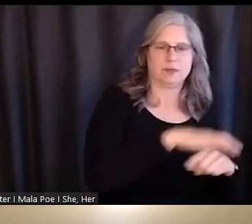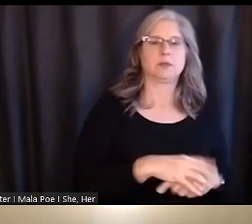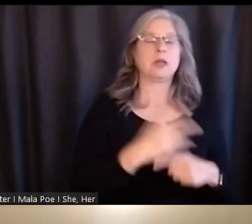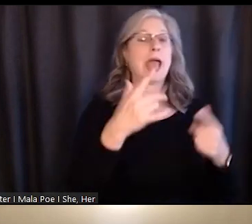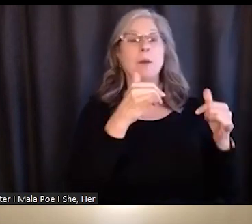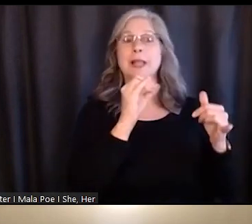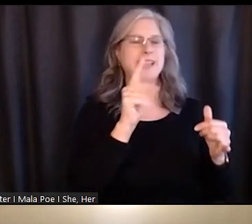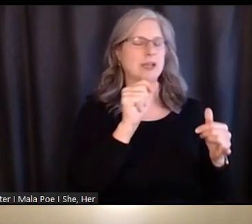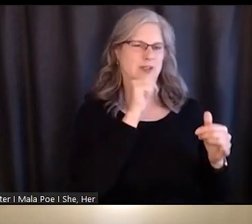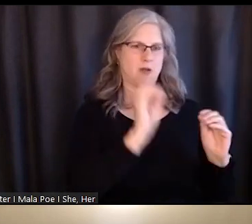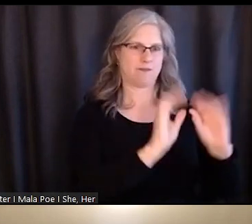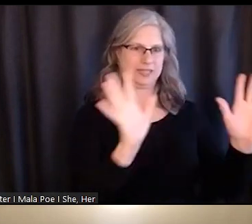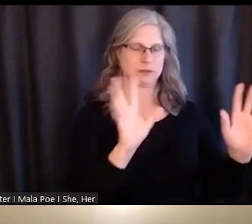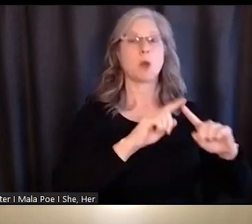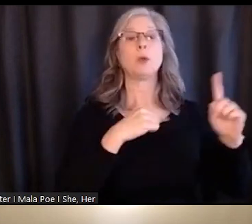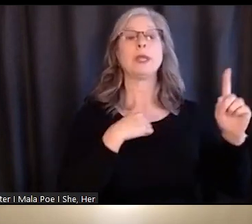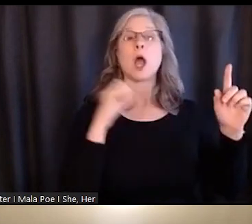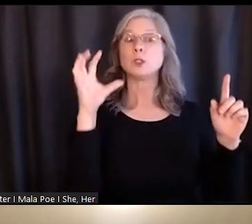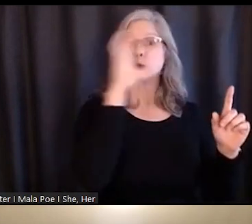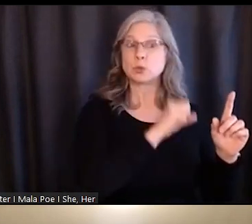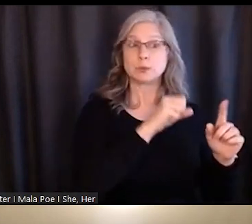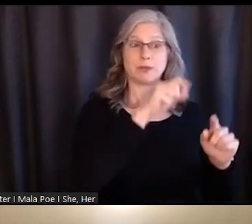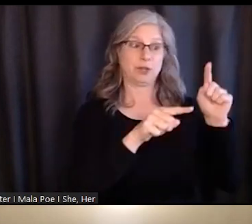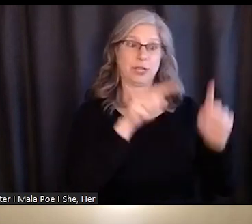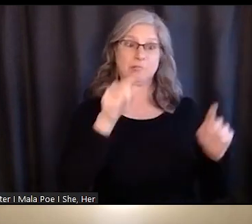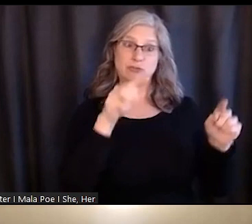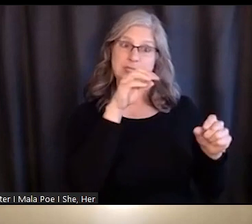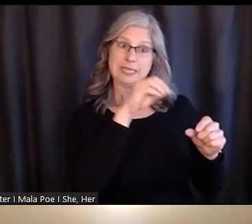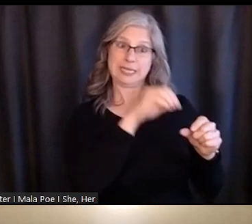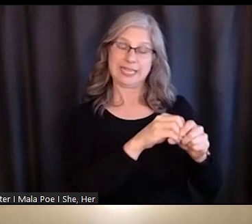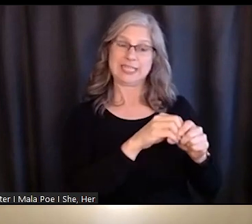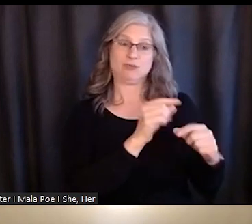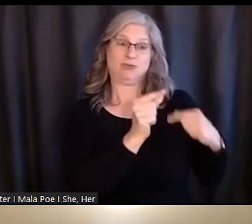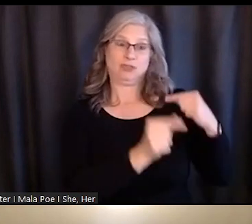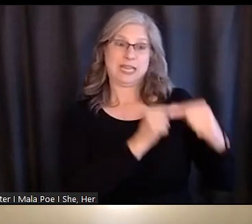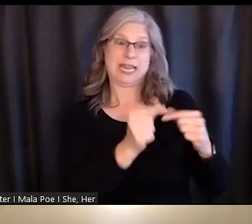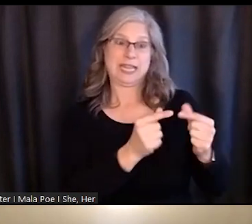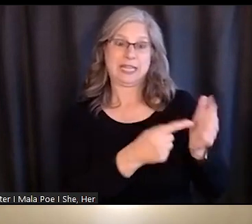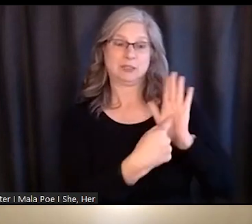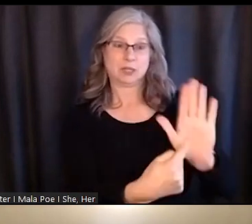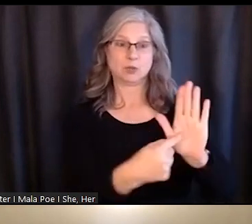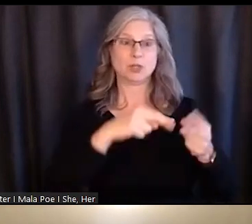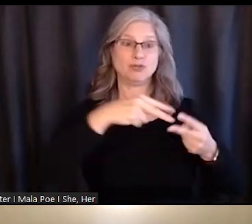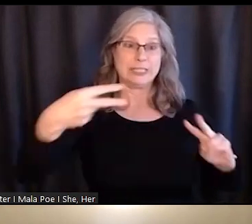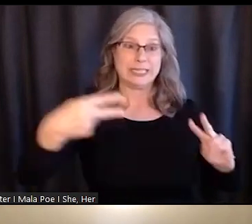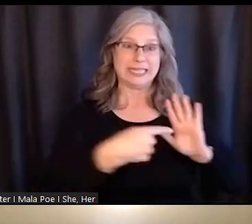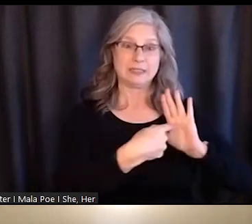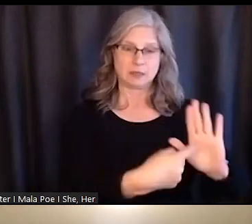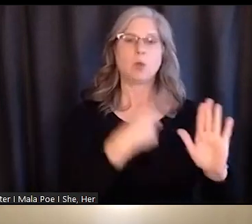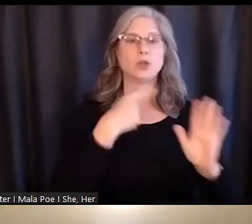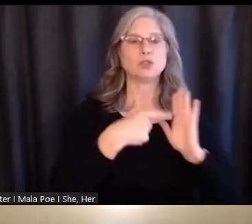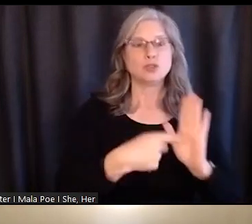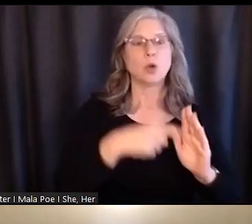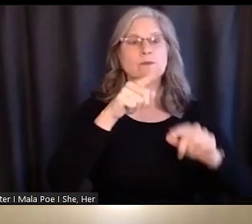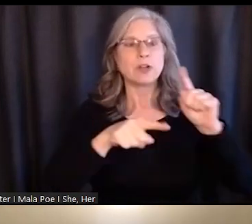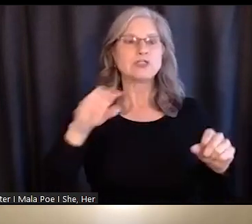So, we assume that variation in genetic expression or gene expression can lead to things like variation in the neurological